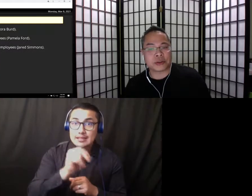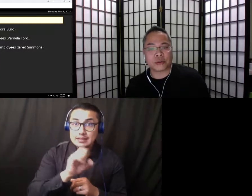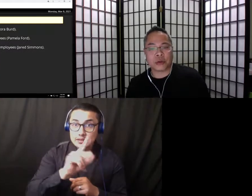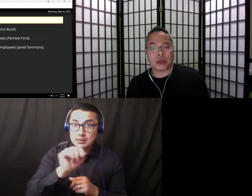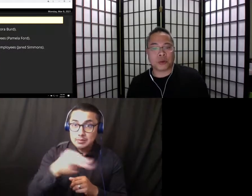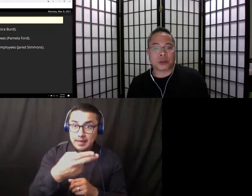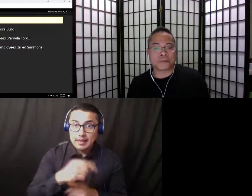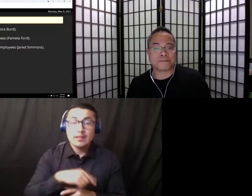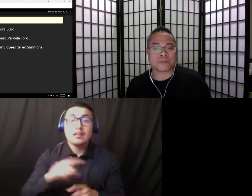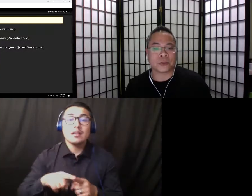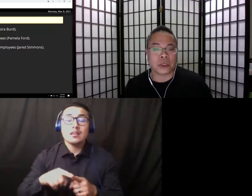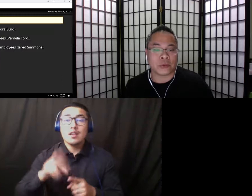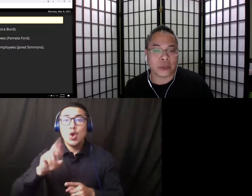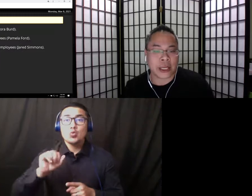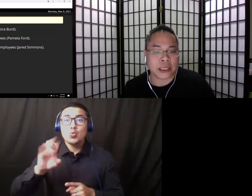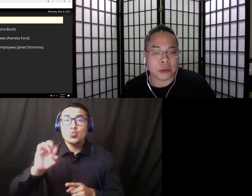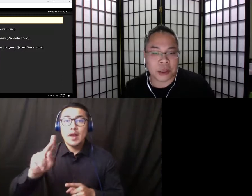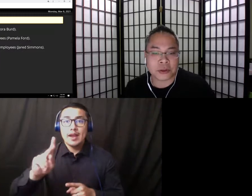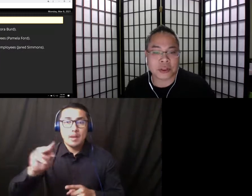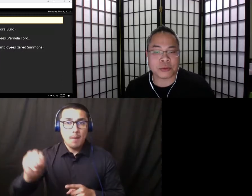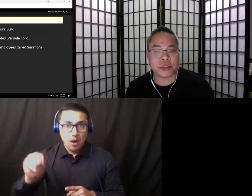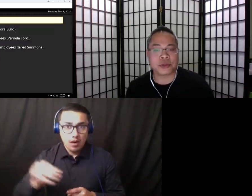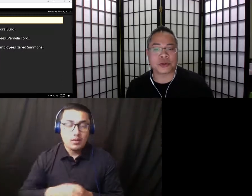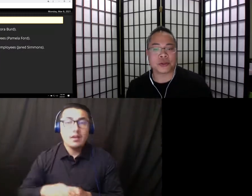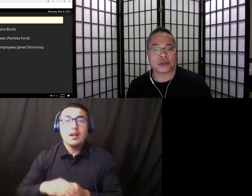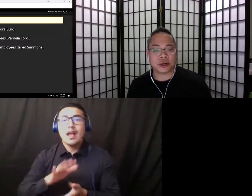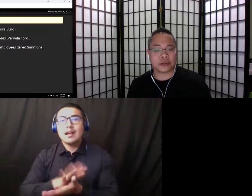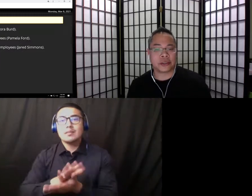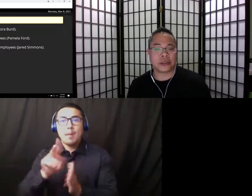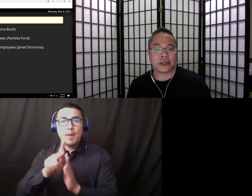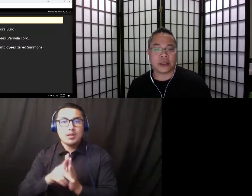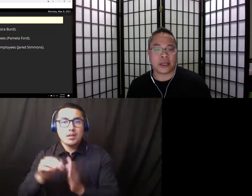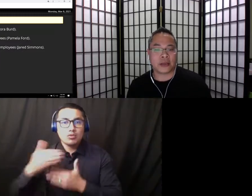Rick Motawakel, for the Academic Policies and Procedures Scott Lee, and for